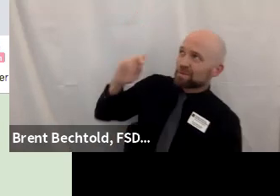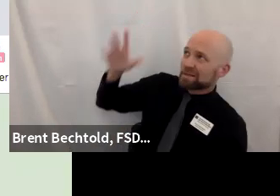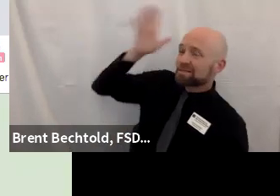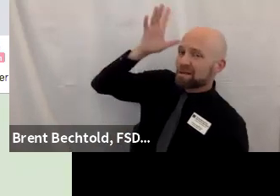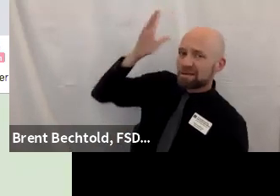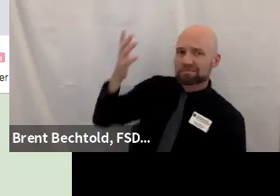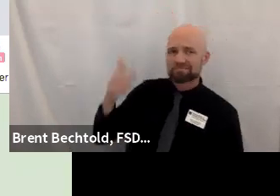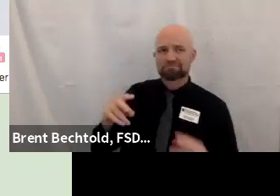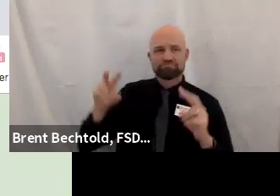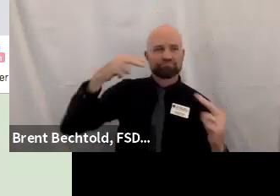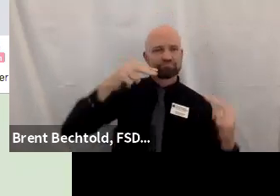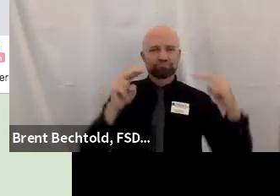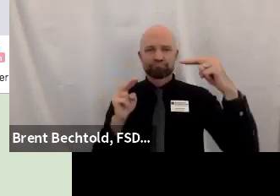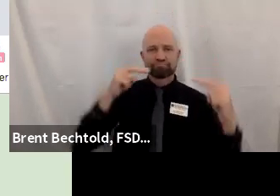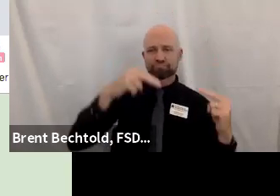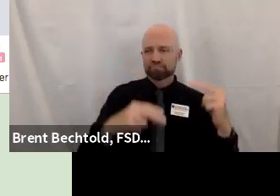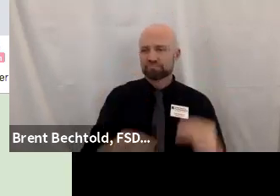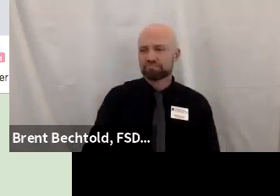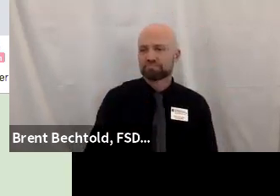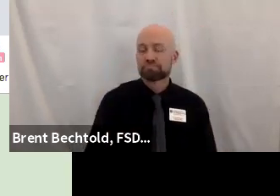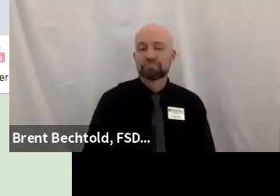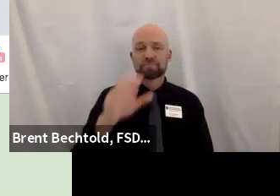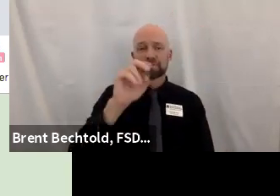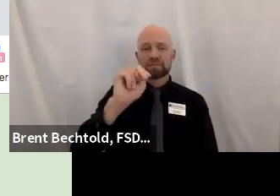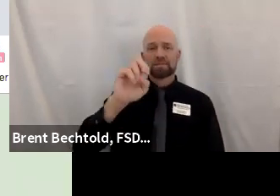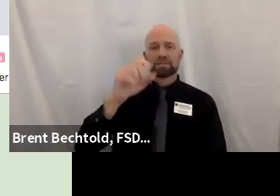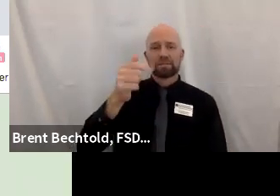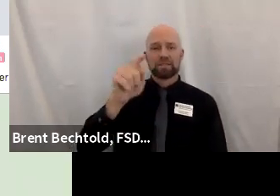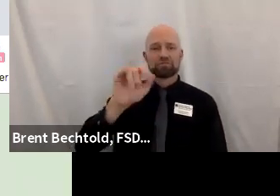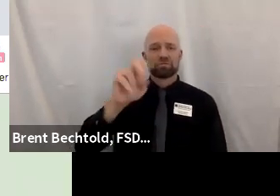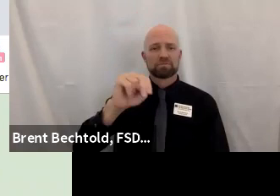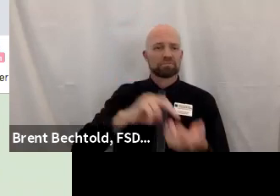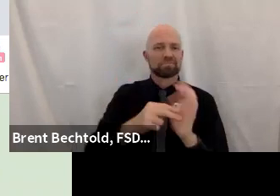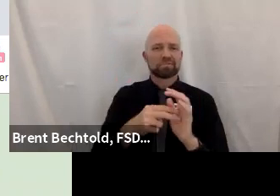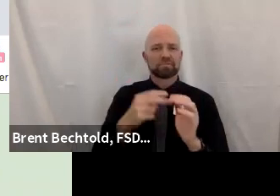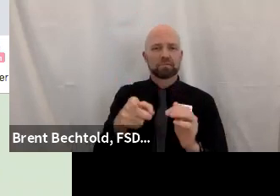the eye gaze might come from above and then it might shift from below when the son talks back.